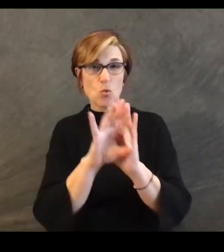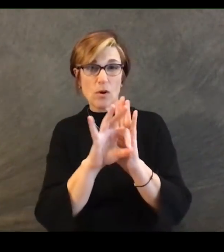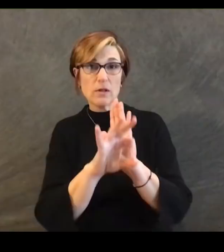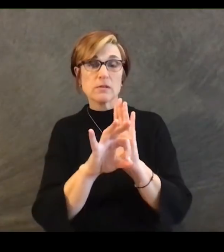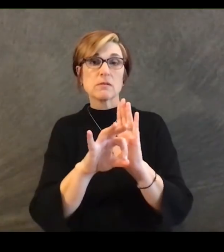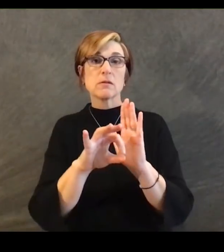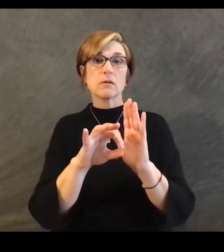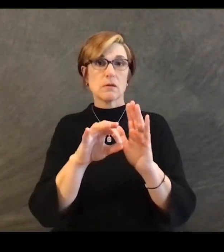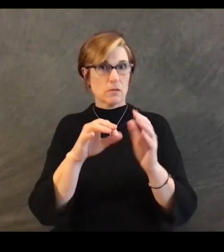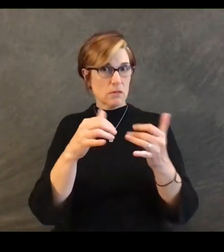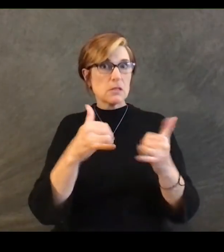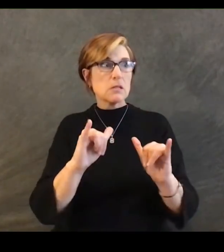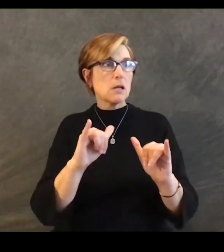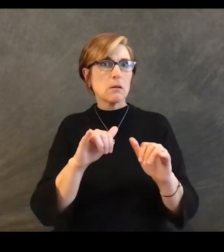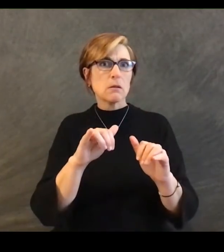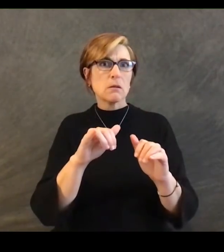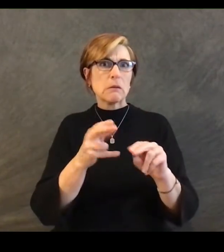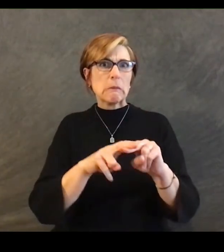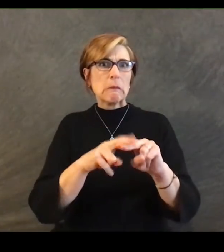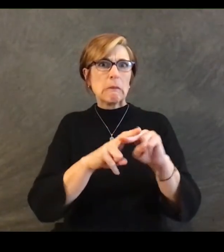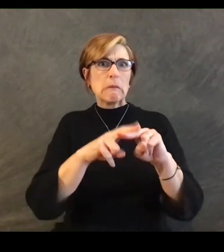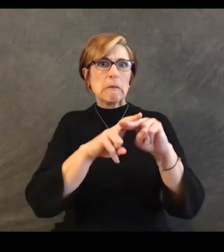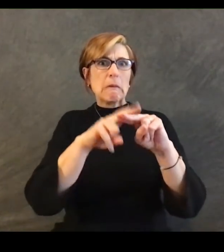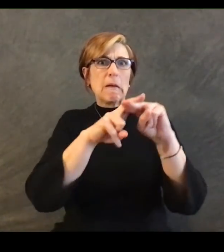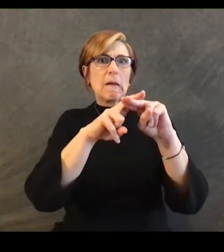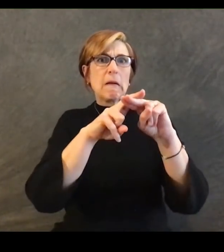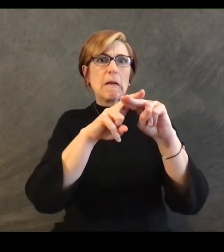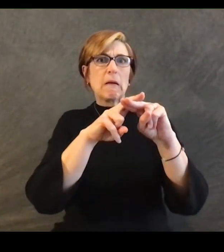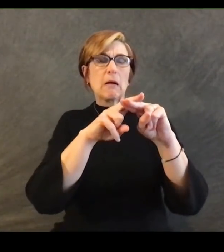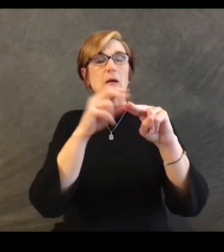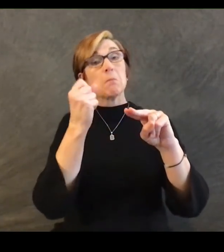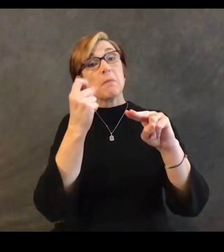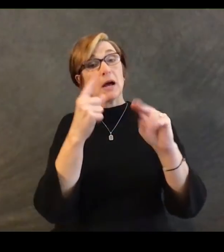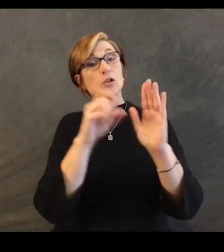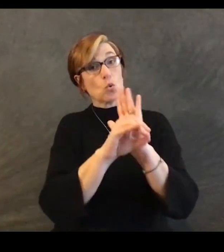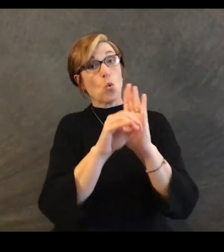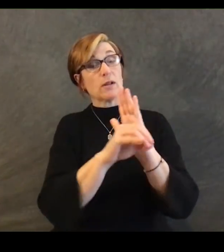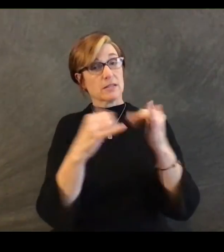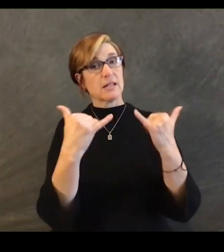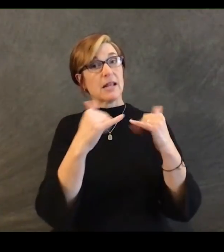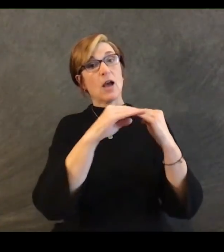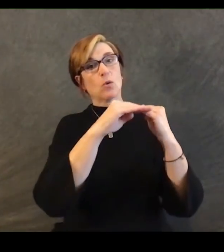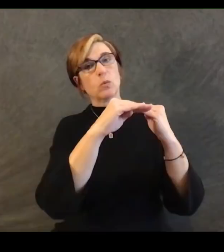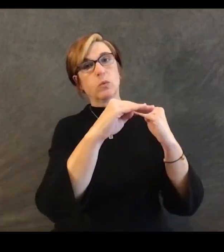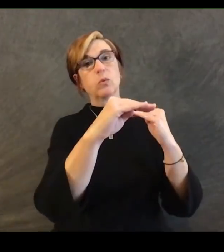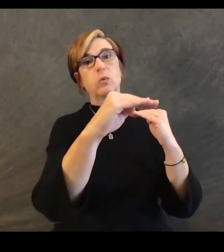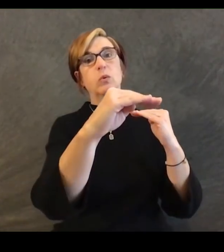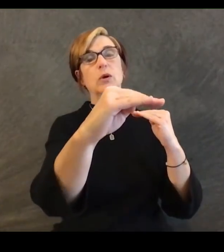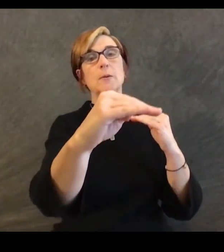new cases although they're stabilizing and I think it really shows the depth of